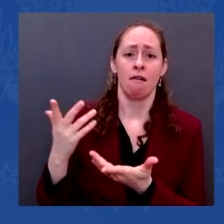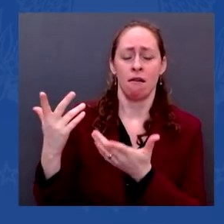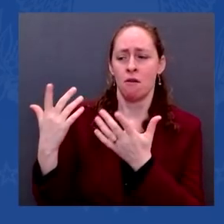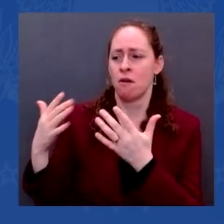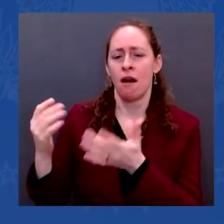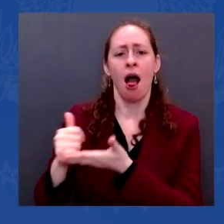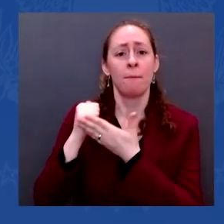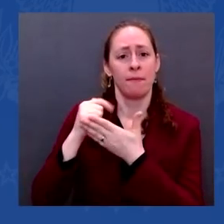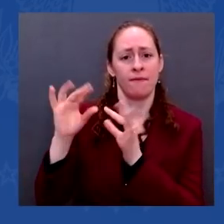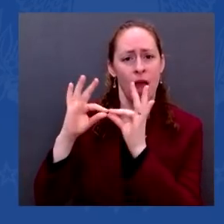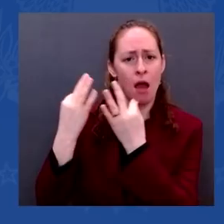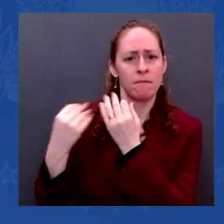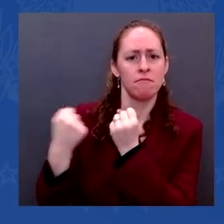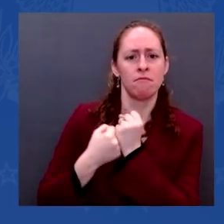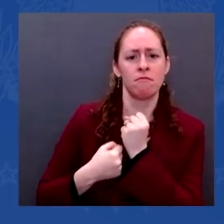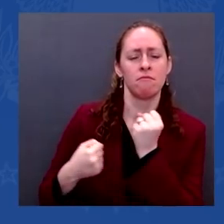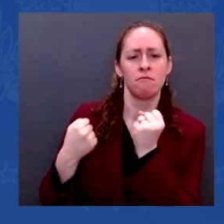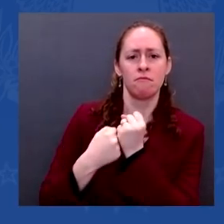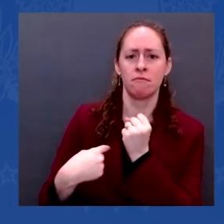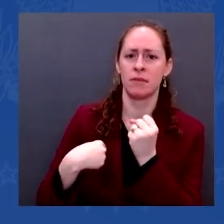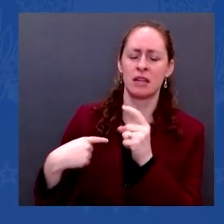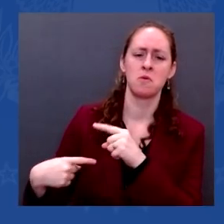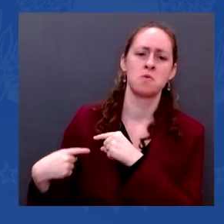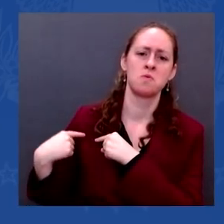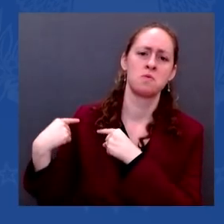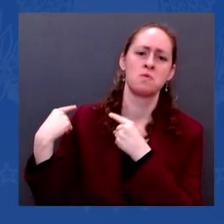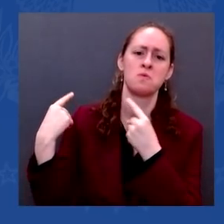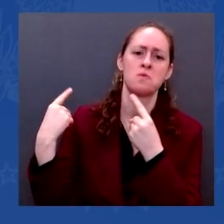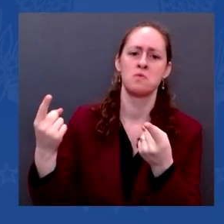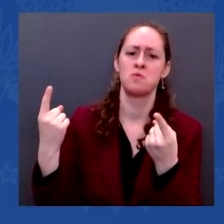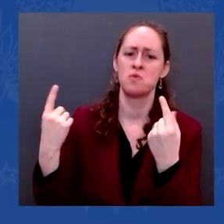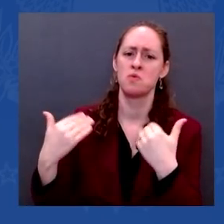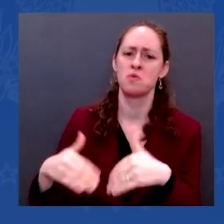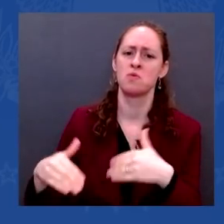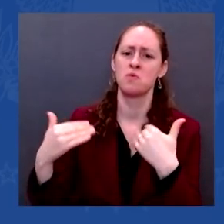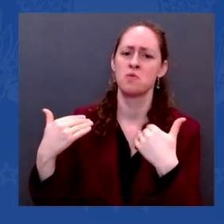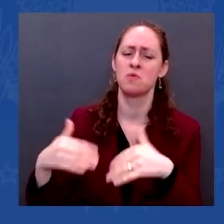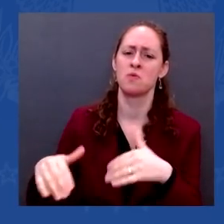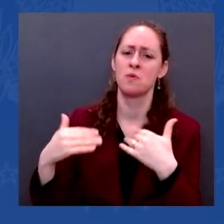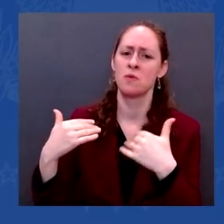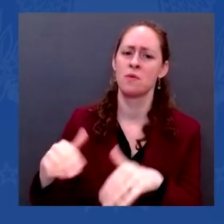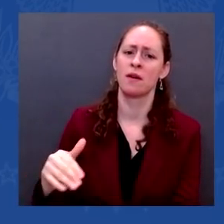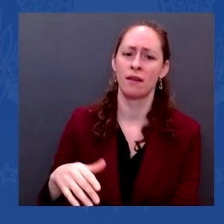for enduring that so many people I meet -- think of all the people you know,